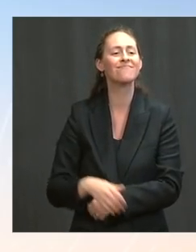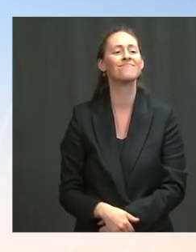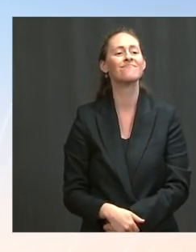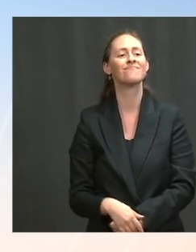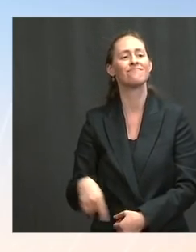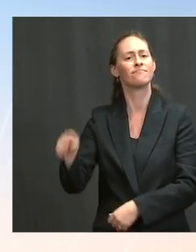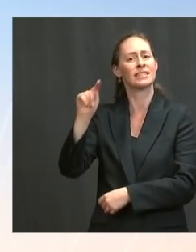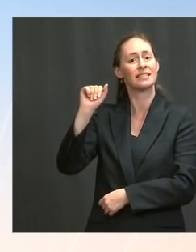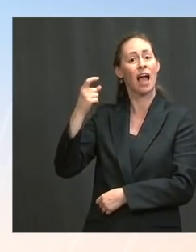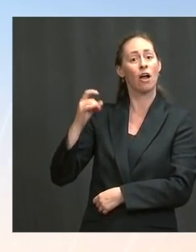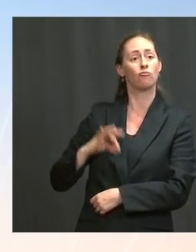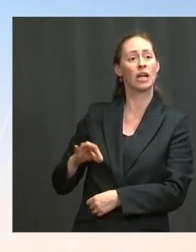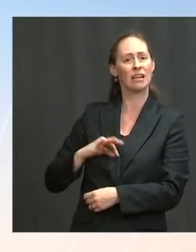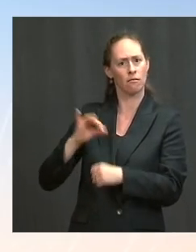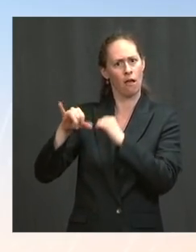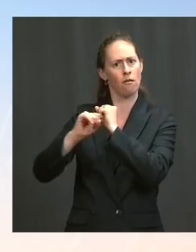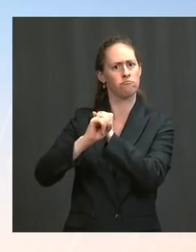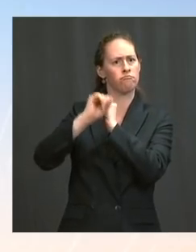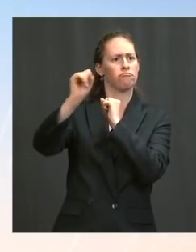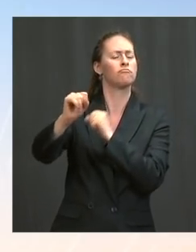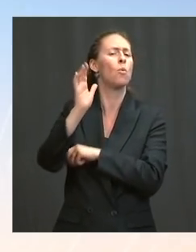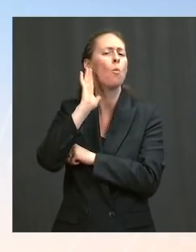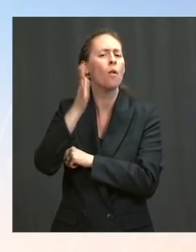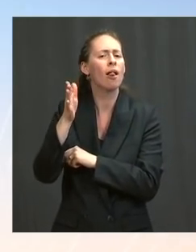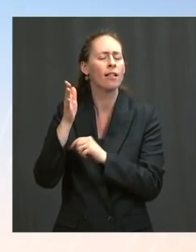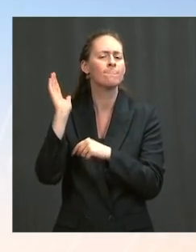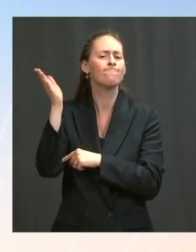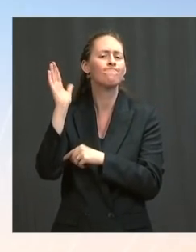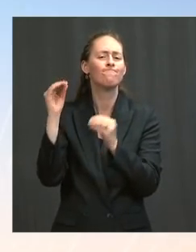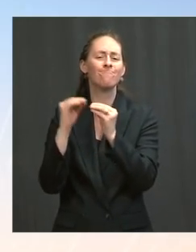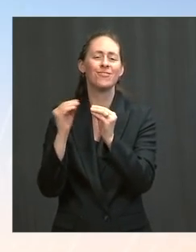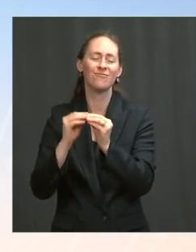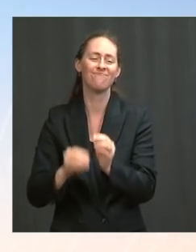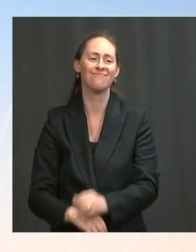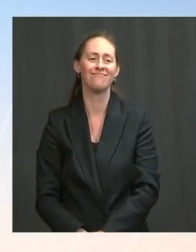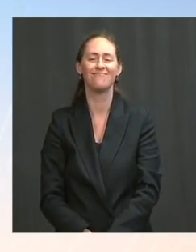Go ahead, David. The Press: Jen, if I can take you back to your Article 2 answers here,